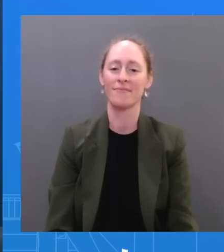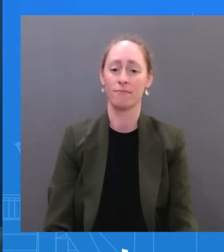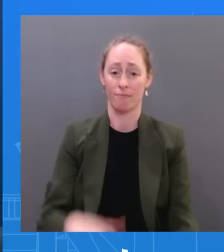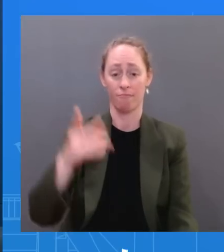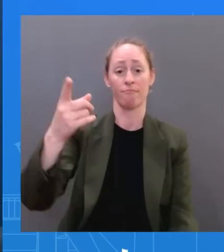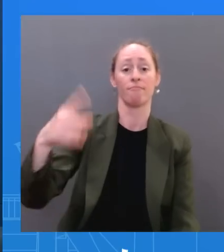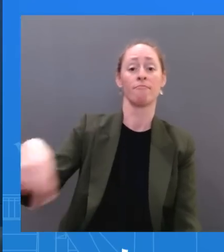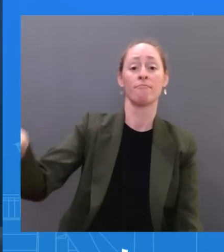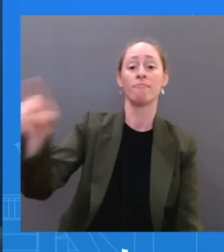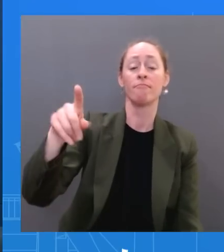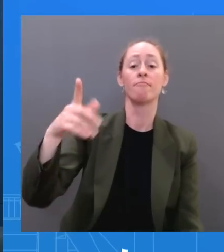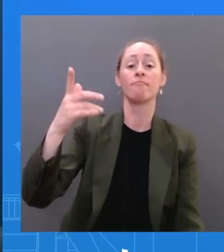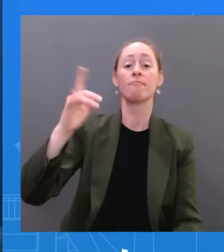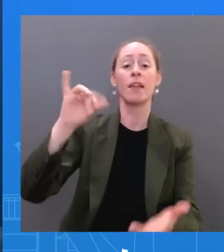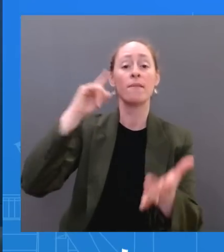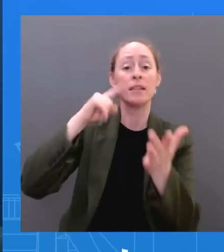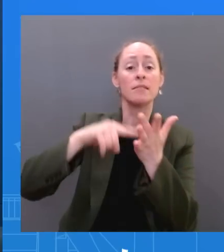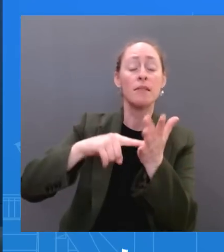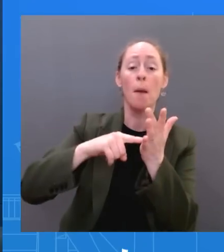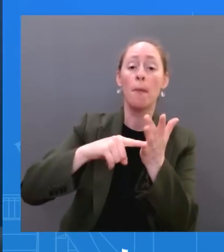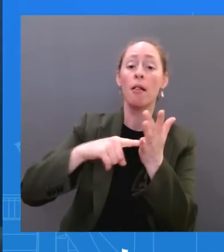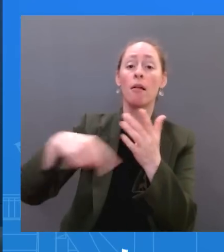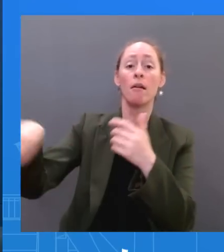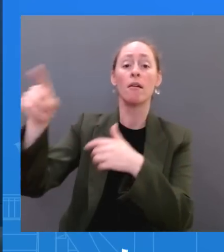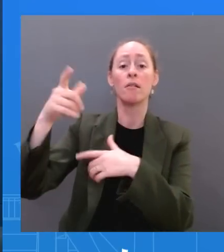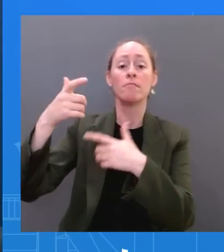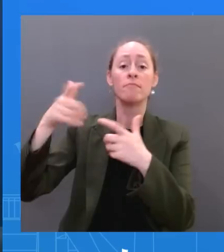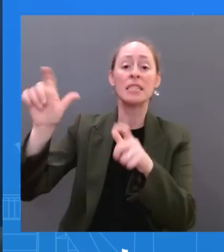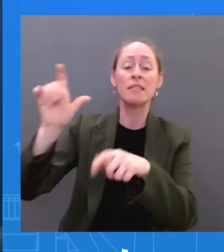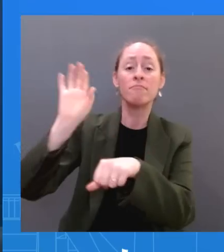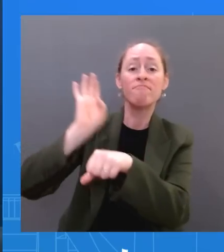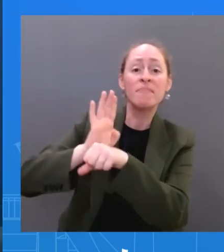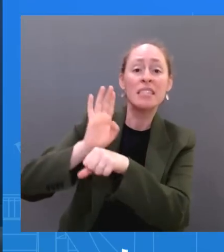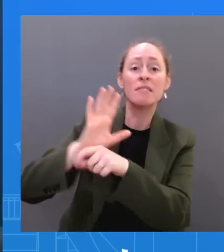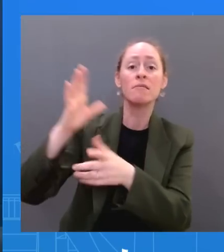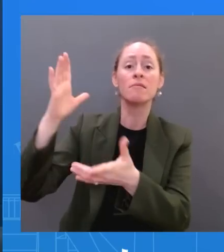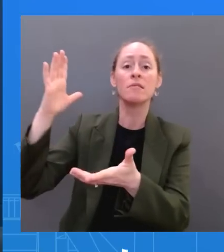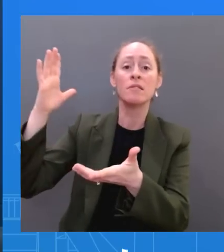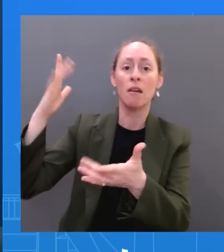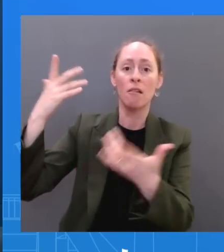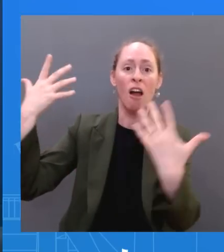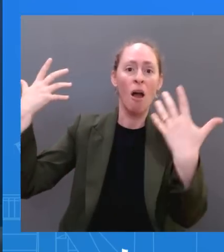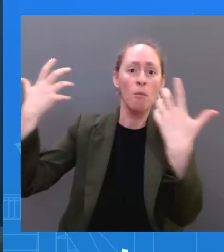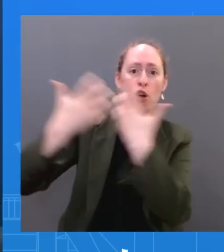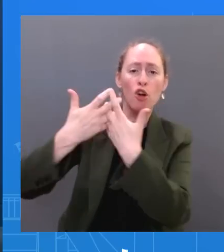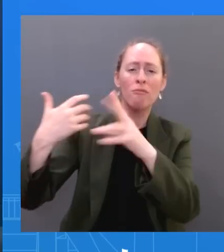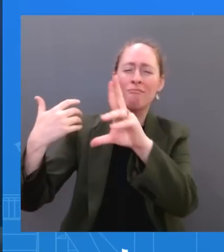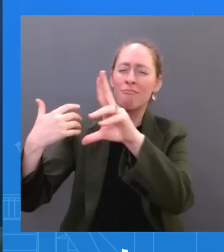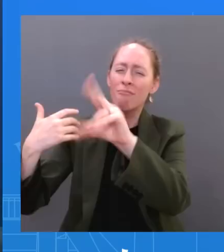that would've cost taxpayers billions of dollars. In just a few months, Americans with hearing loss